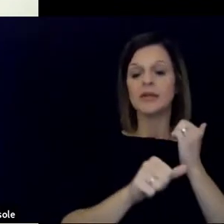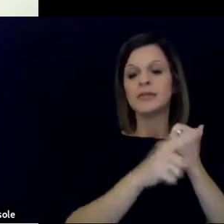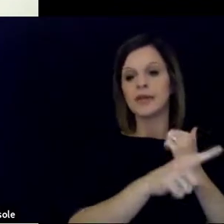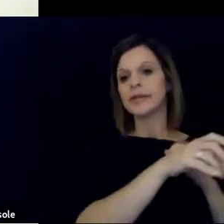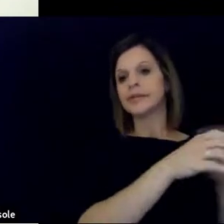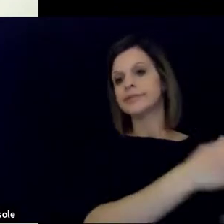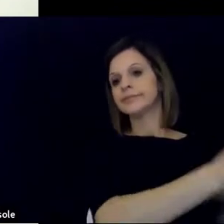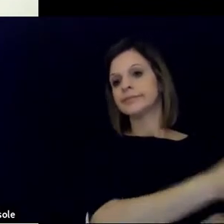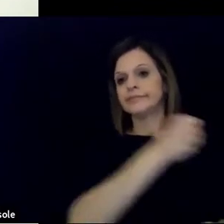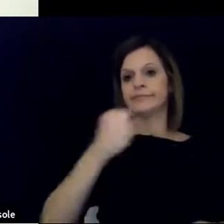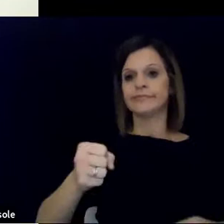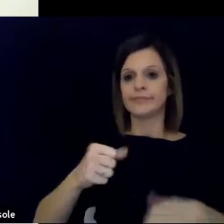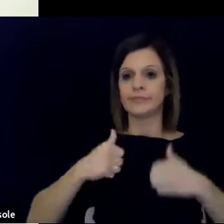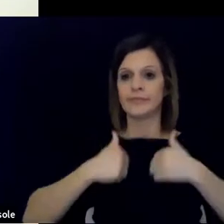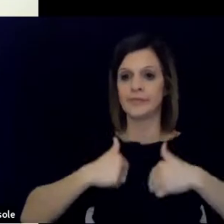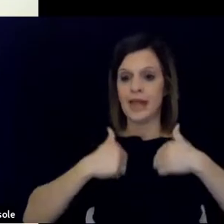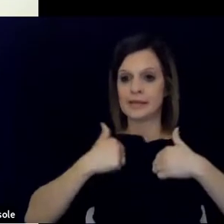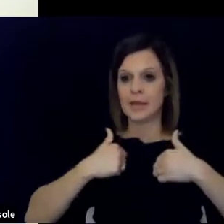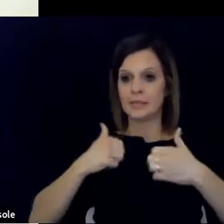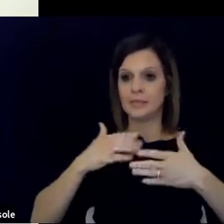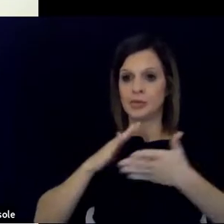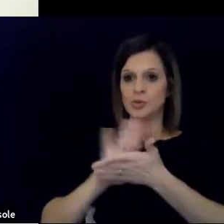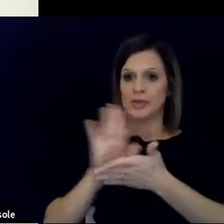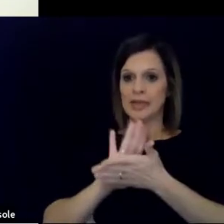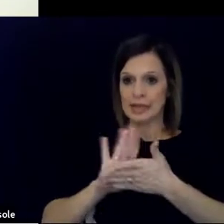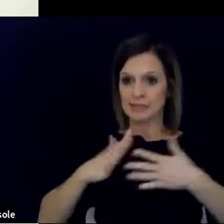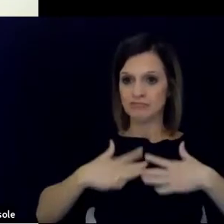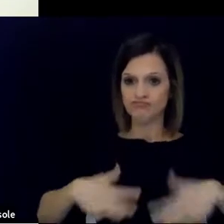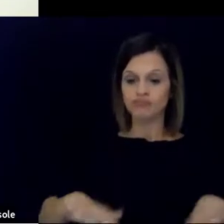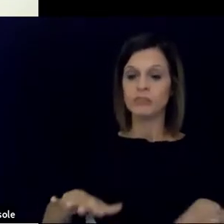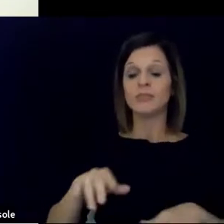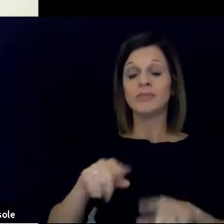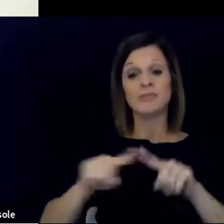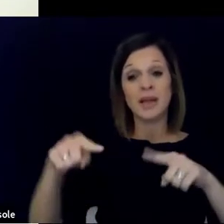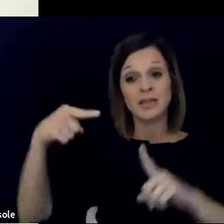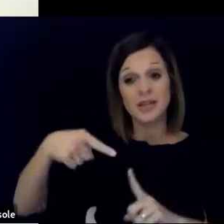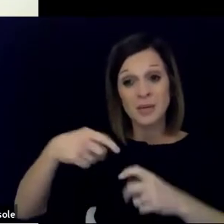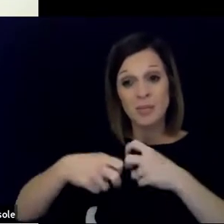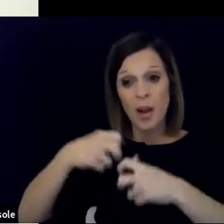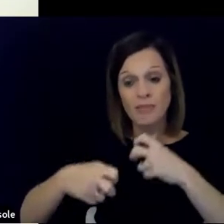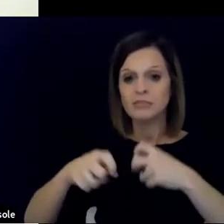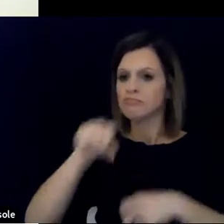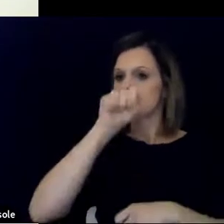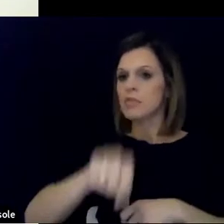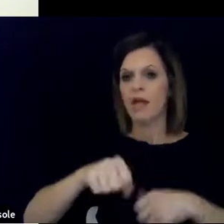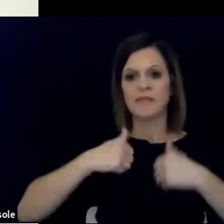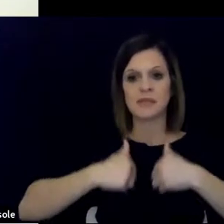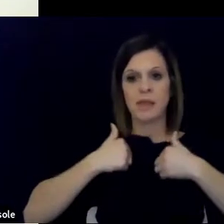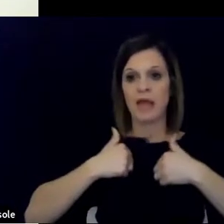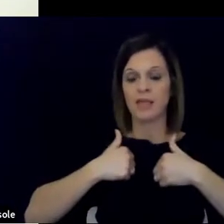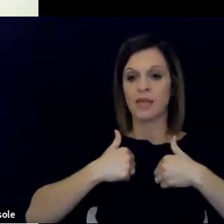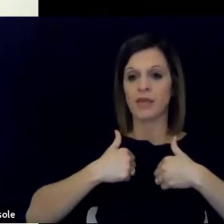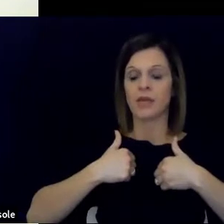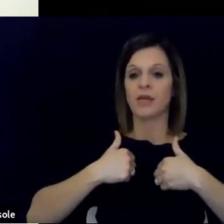The problem is that Jacob loves baths. If he feels like he wants a bath, and one of the best ways to solve that problem is the feces smear,